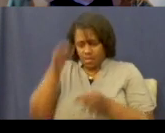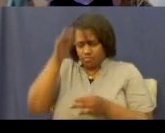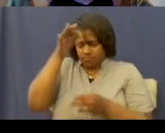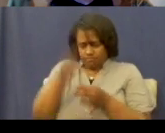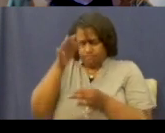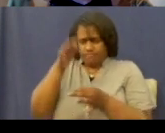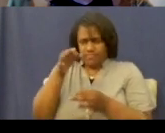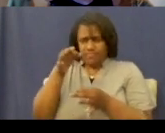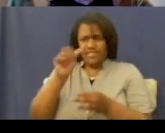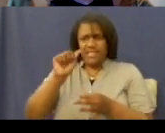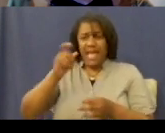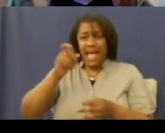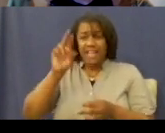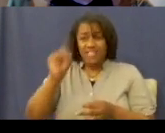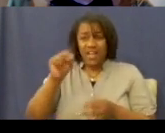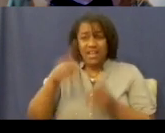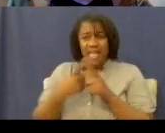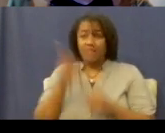and pretend it's myelin.